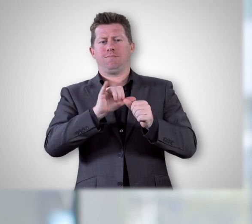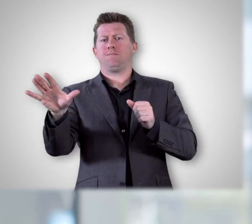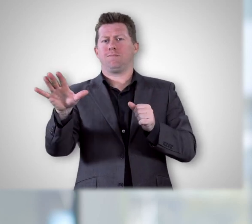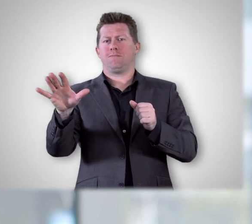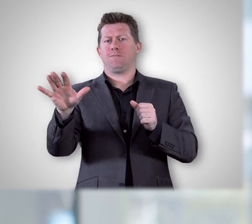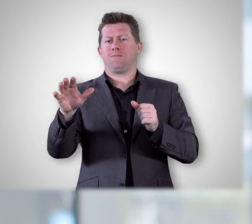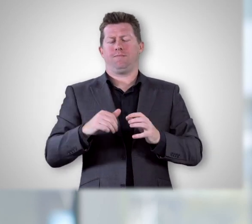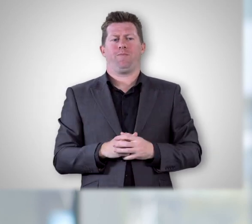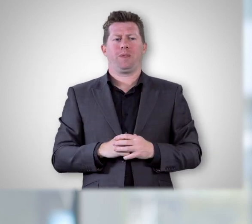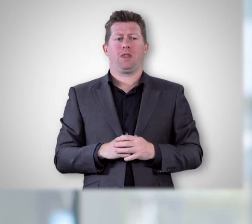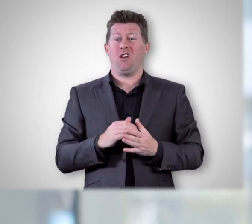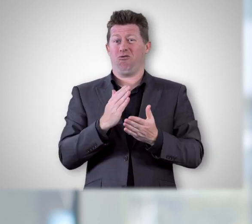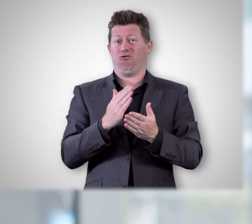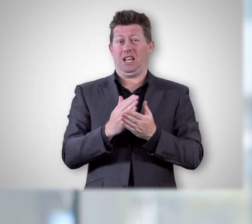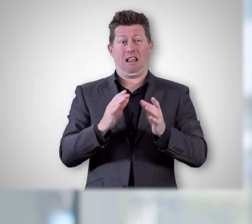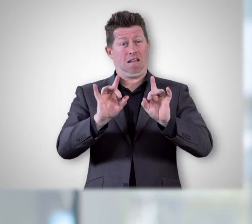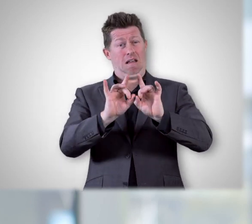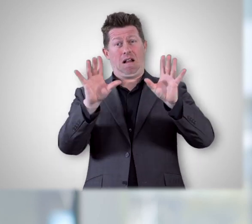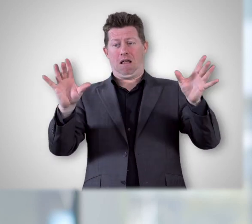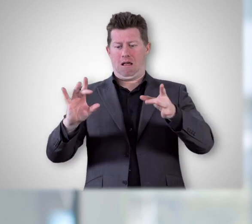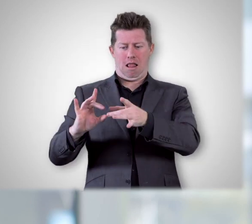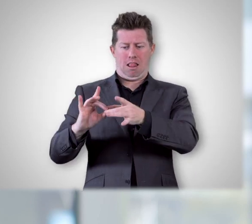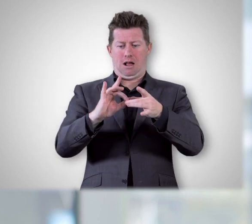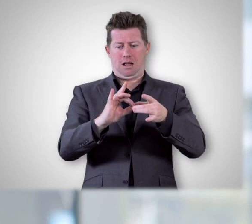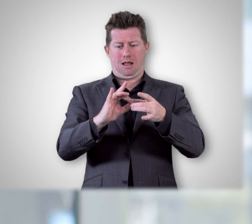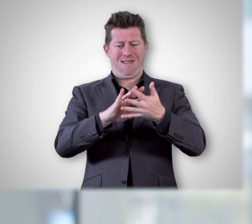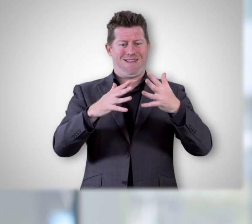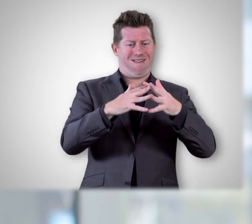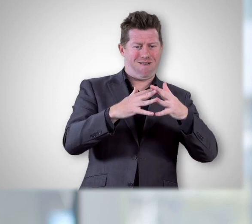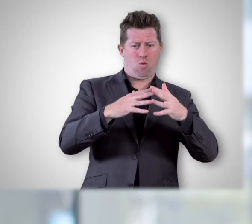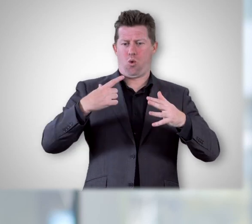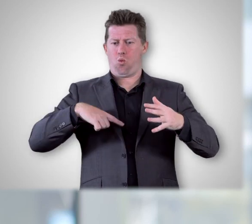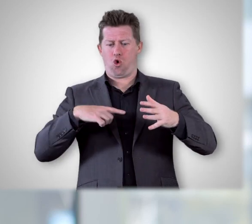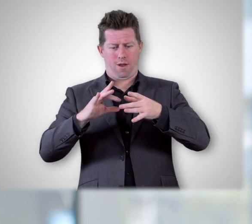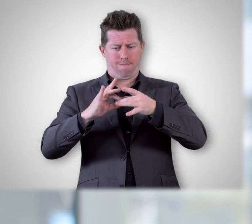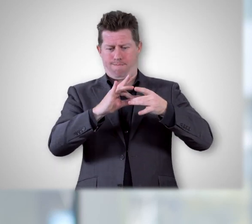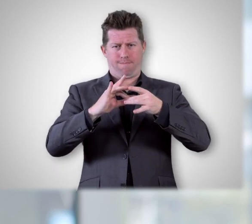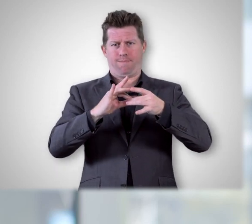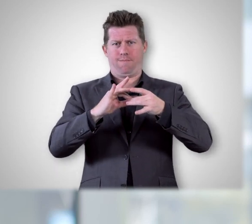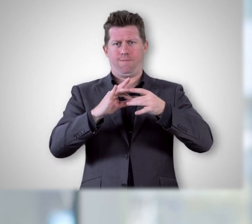for staff and creating that clear connection between the how and the why they would do